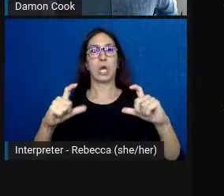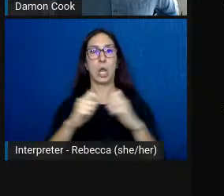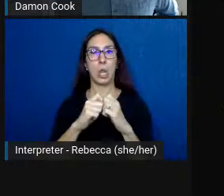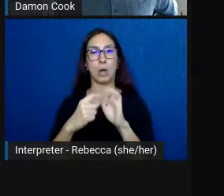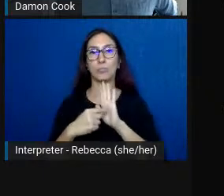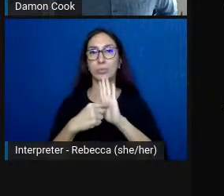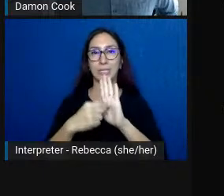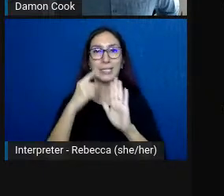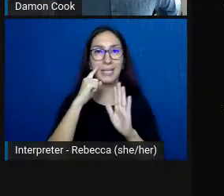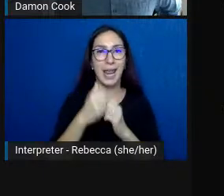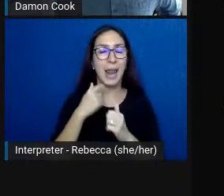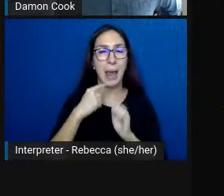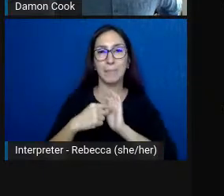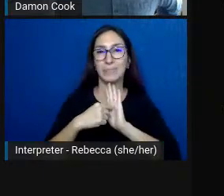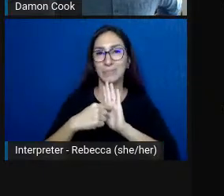This is the same music review site